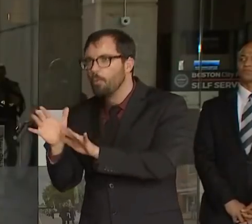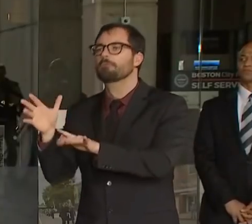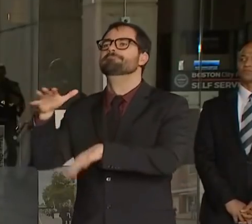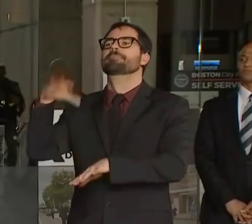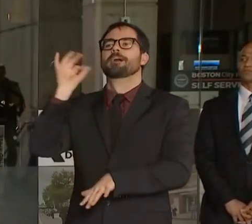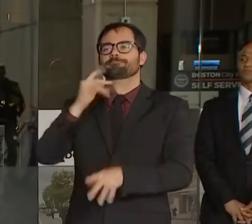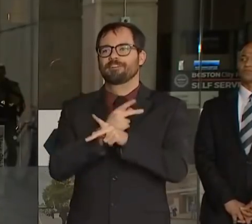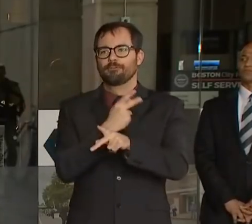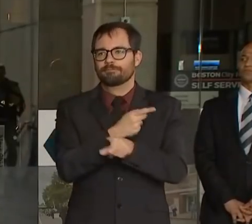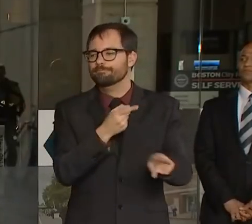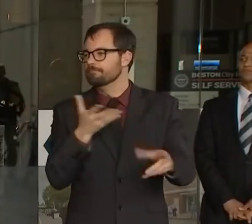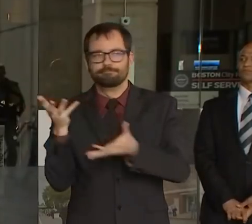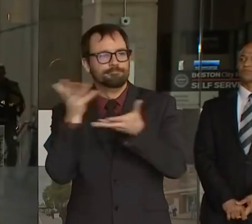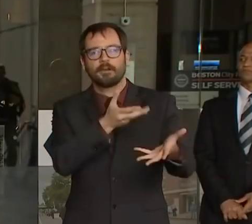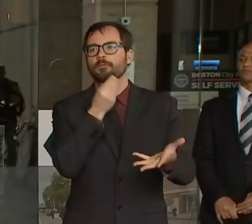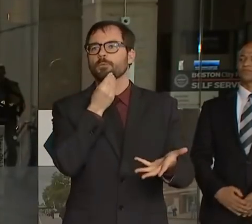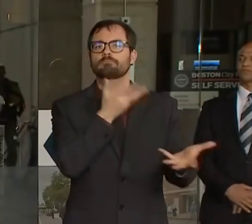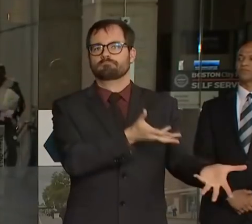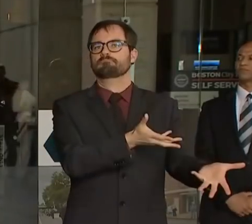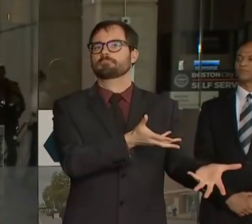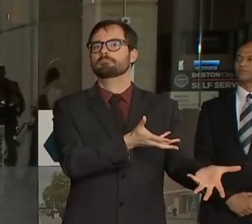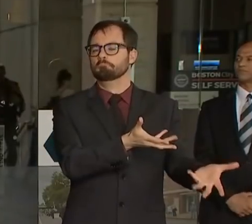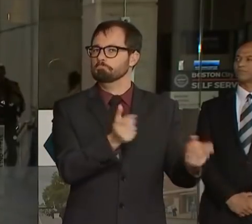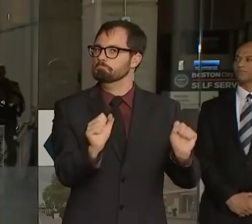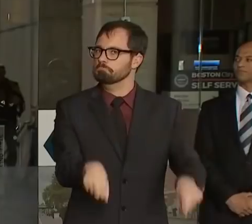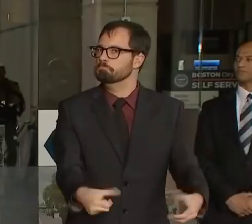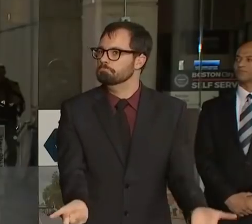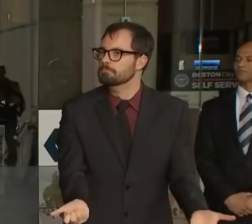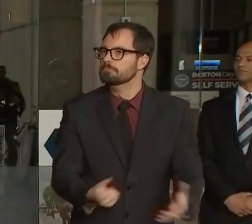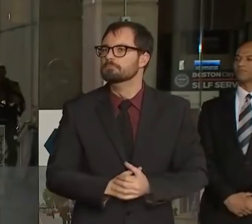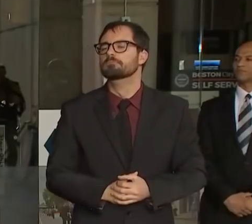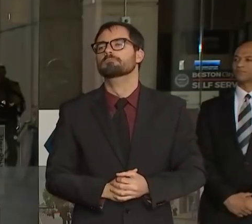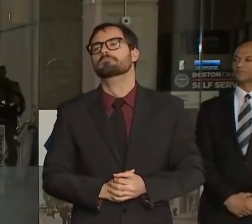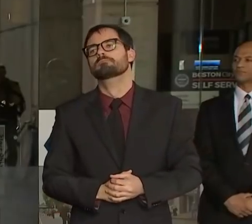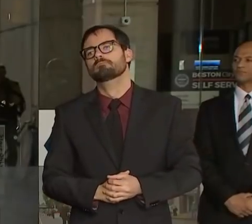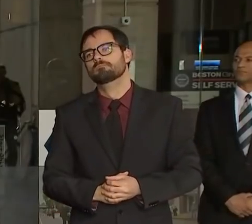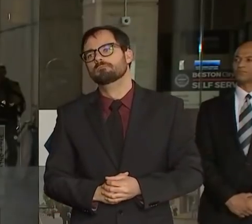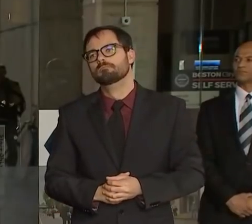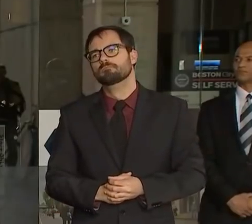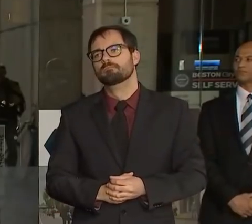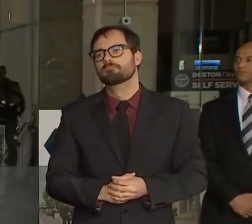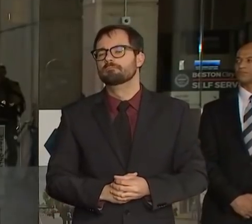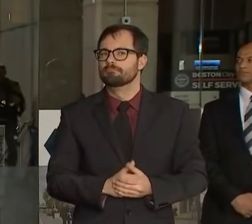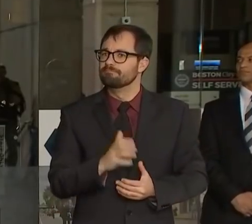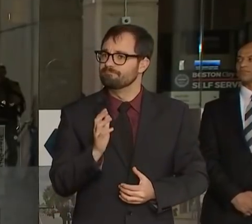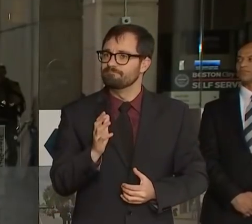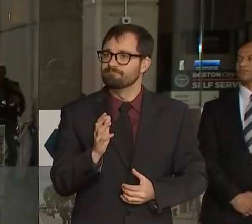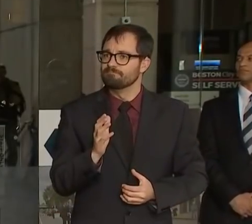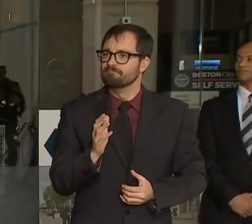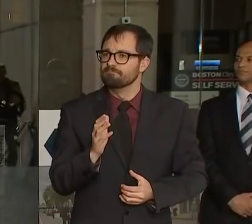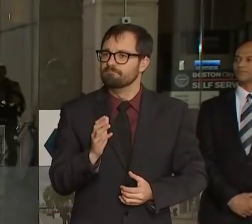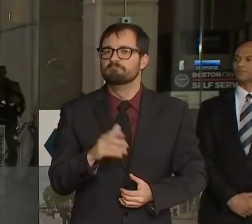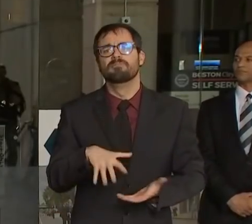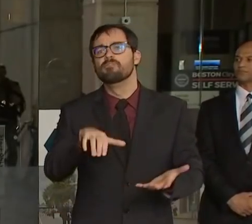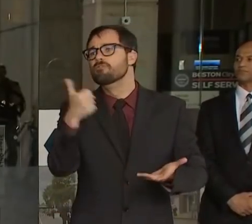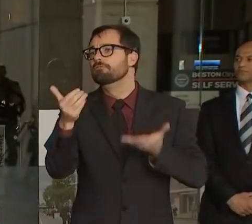CONNECTED. SHE DID NOT HAVE ANY FOOD IN THE HOUSE. WE CONNECTED HER TO A PROGRAM. WE WILL CONTINUE TO DO THOSE